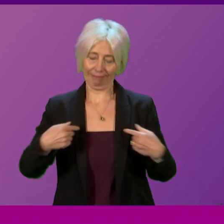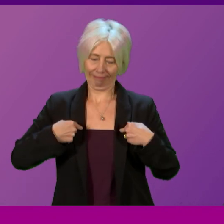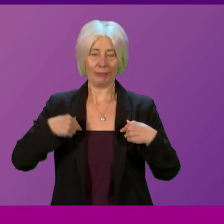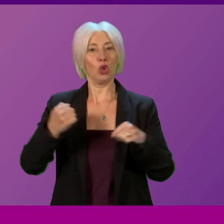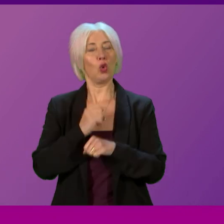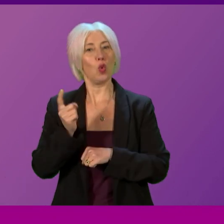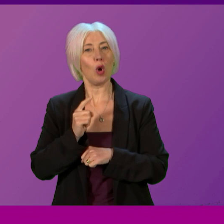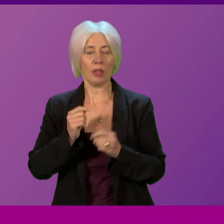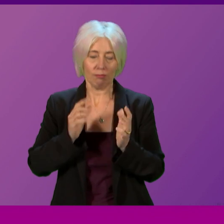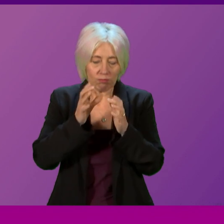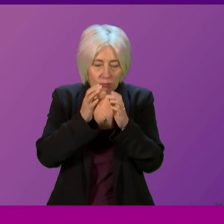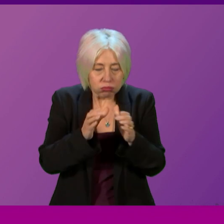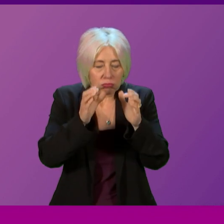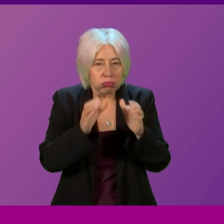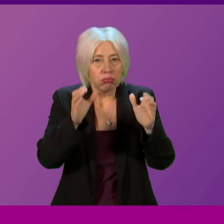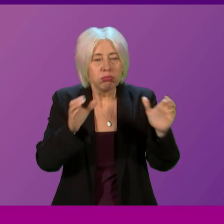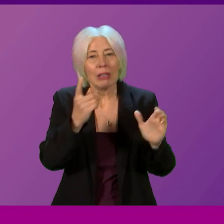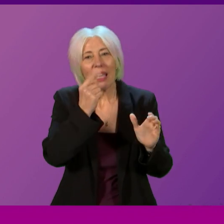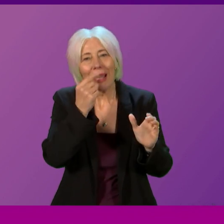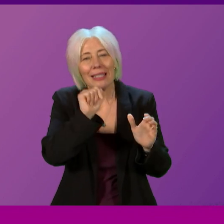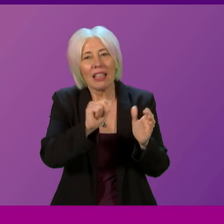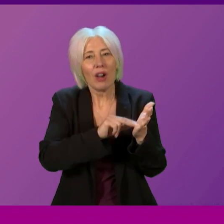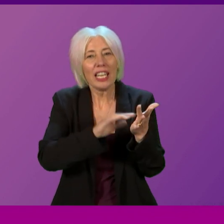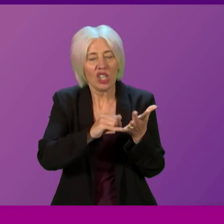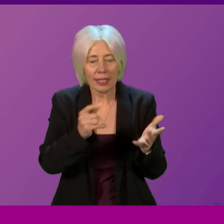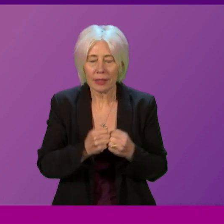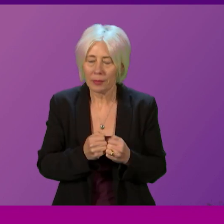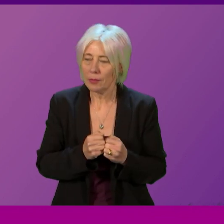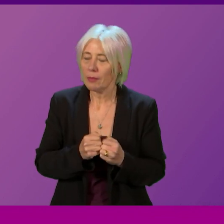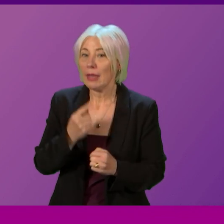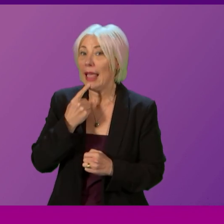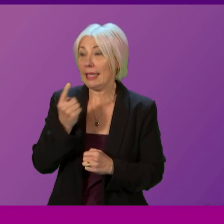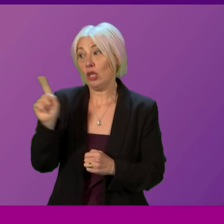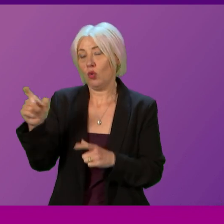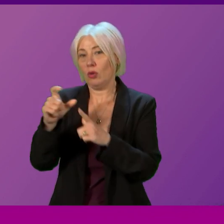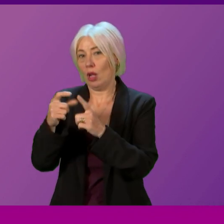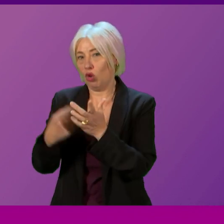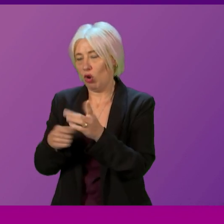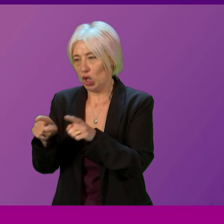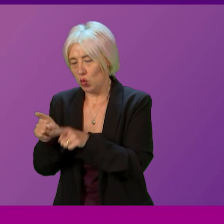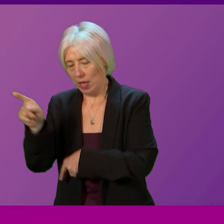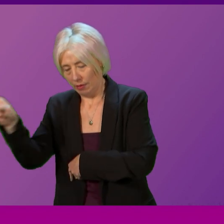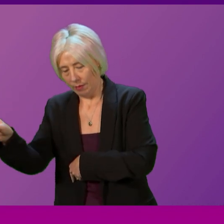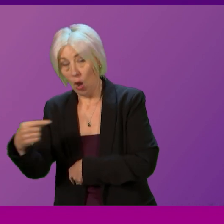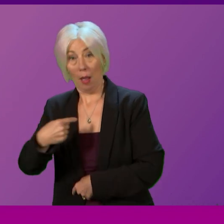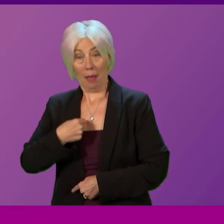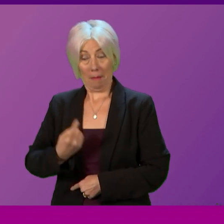We are building up the capacity of our NHS. In response to Douglas Ross’s questions, I referred to one of the things that I did when I was health secretary.